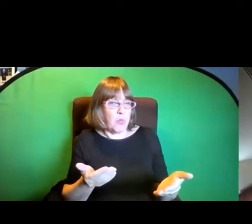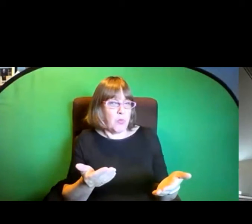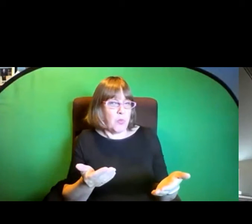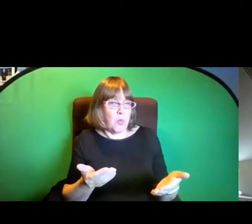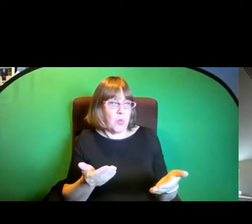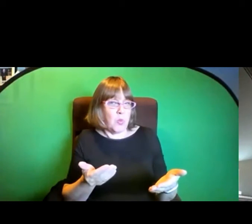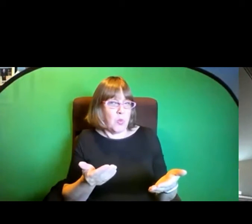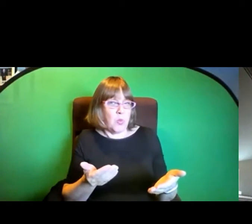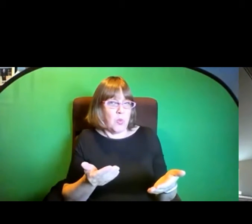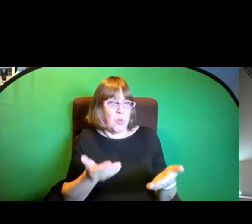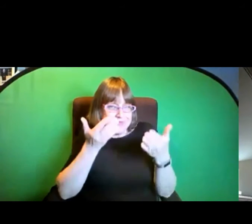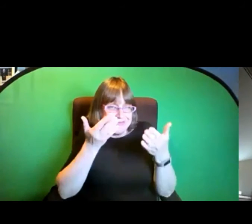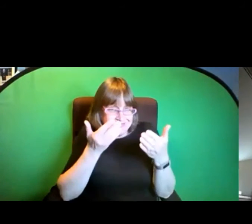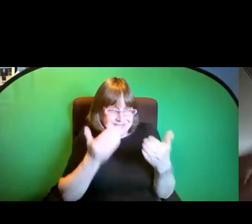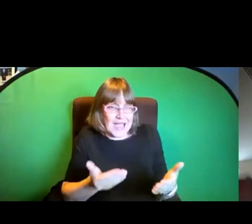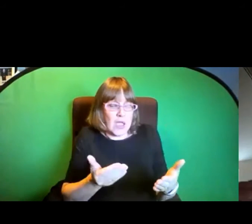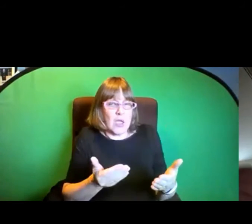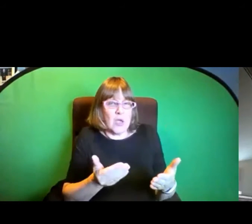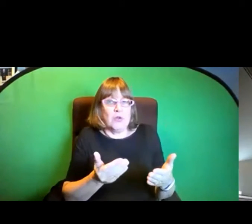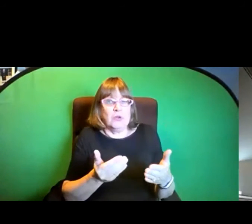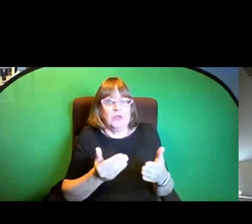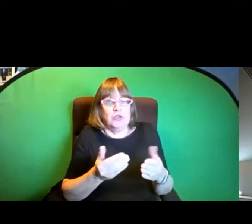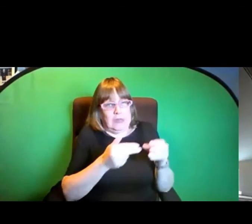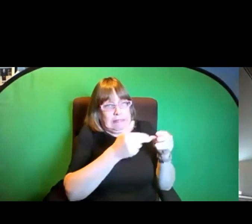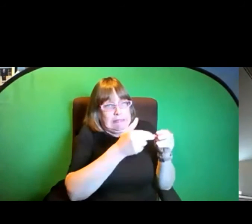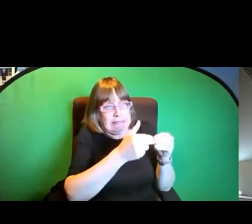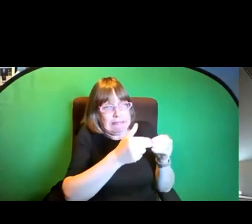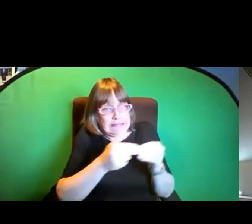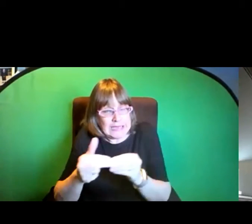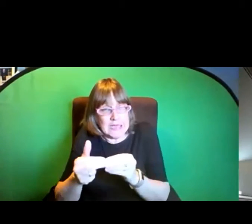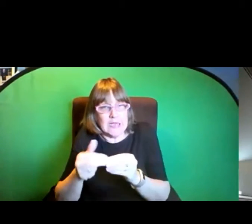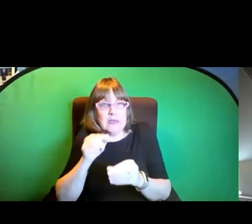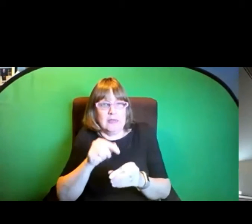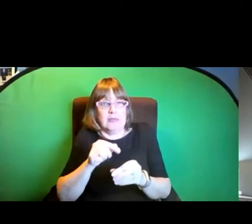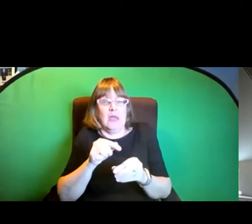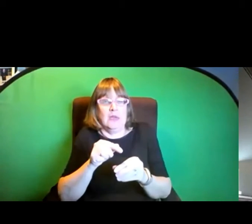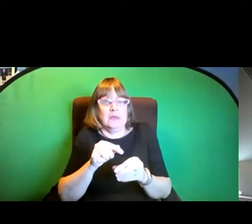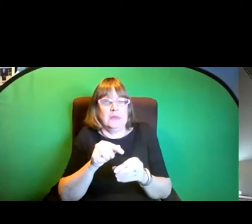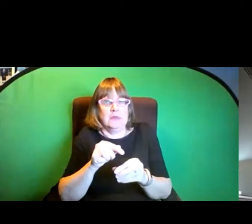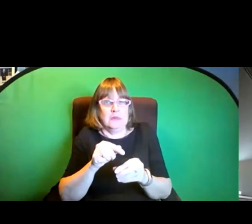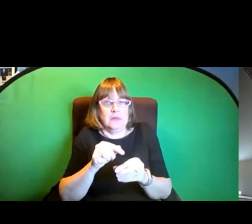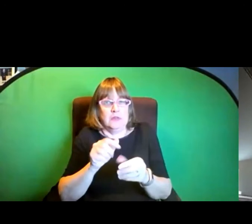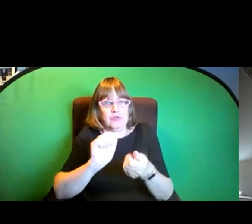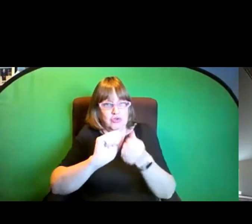now to be leading that decarbonization because the reality is that countries like Germany,